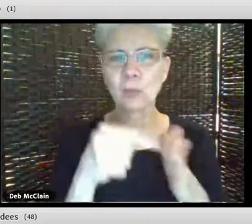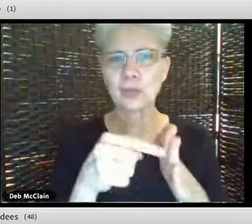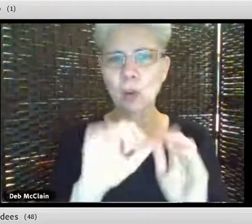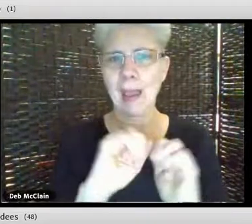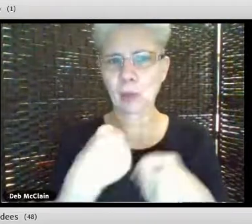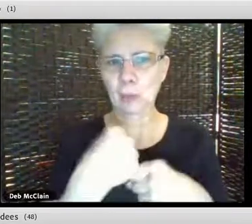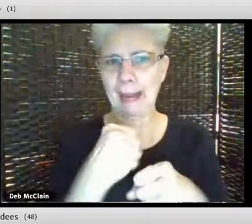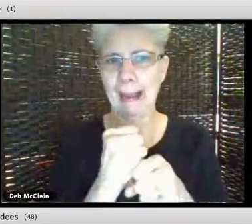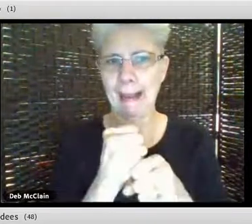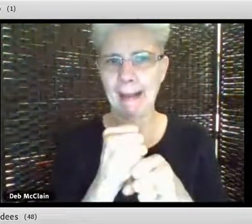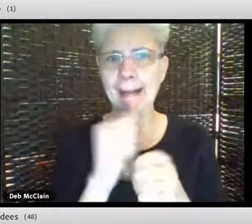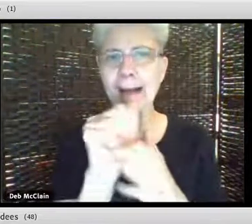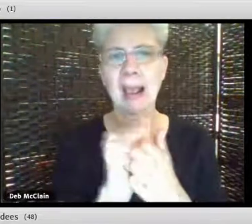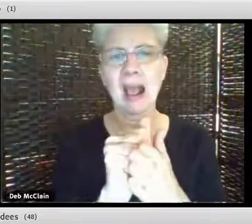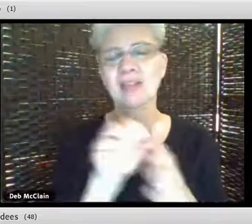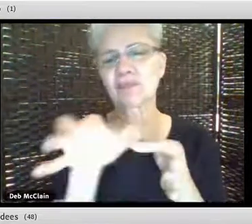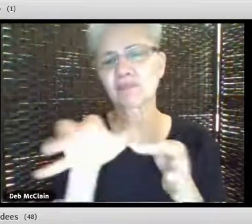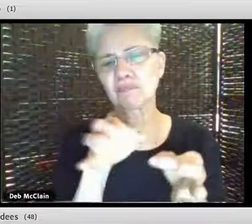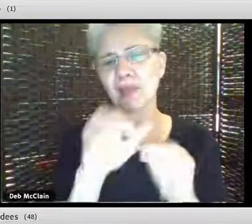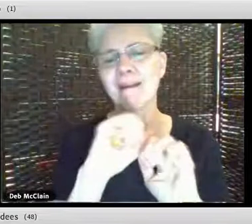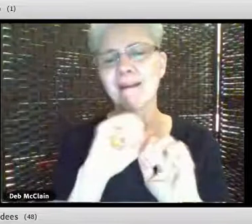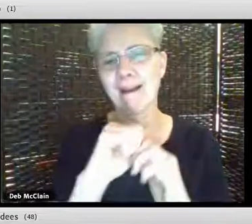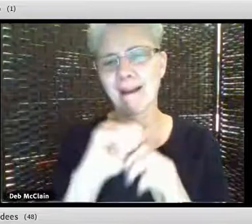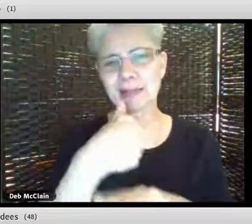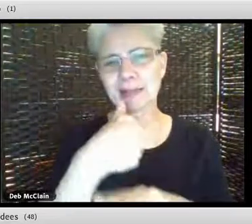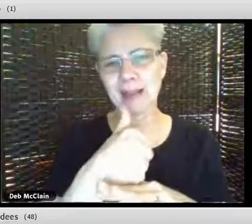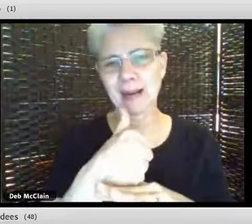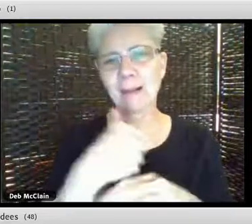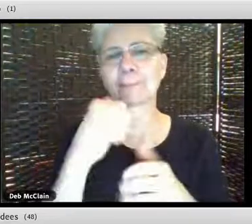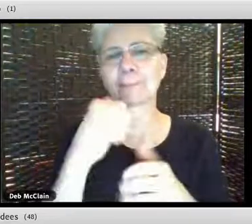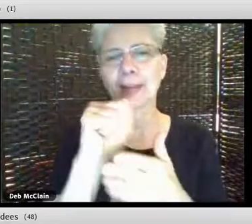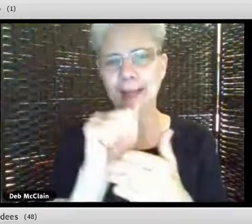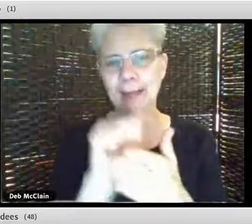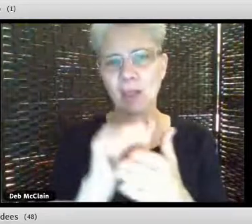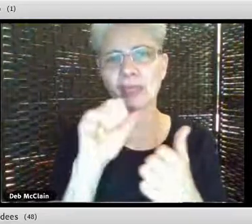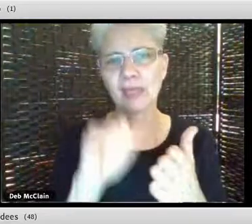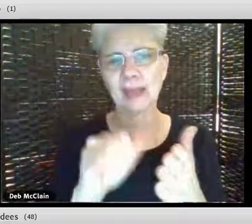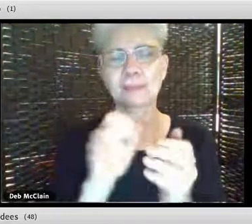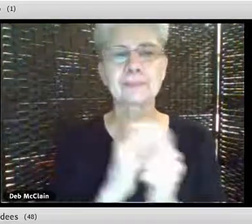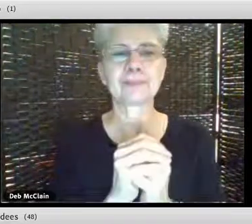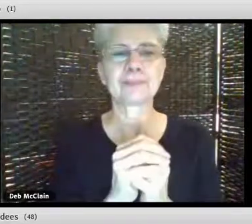to a way that you can create an account, so this is just walking you through creating an account.